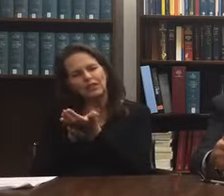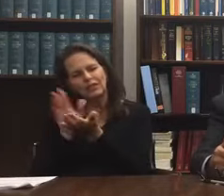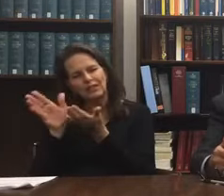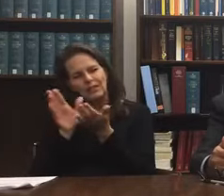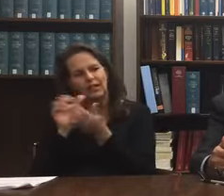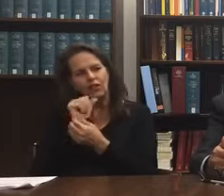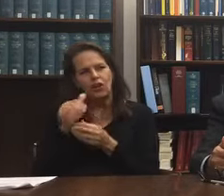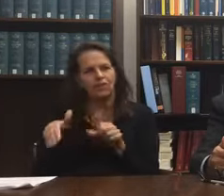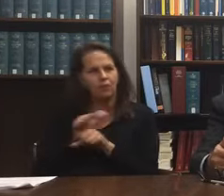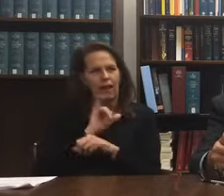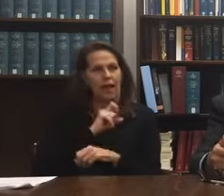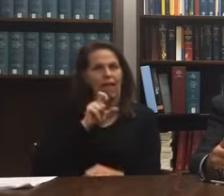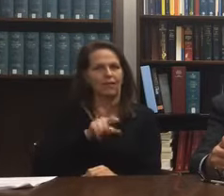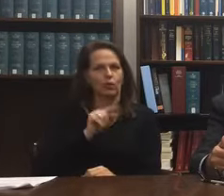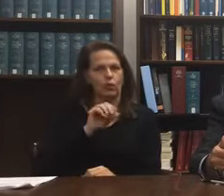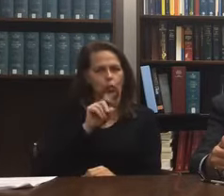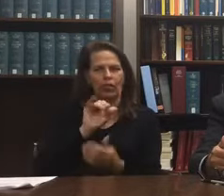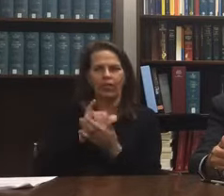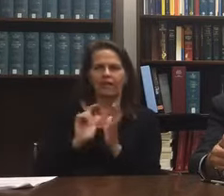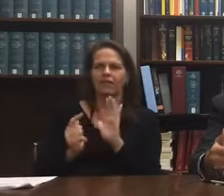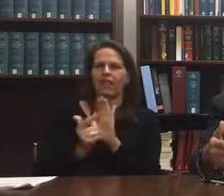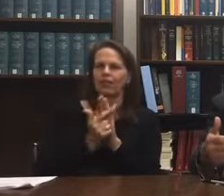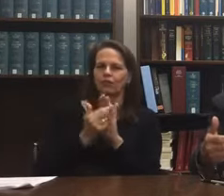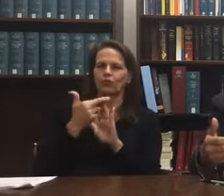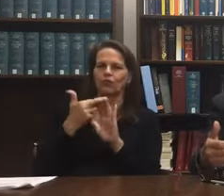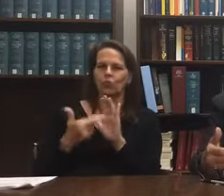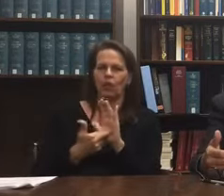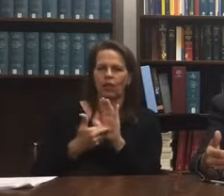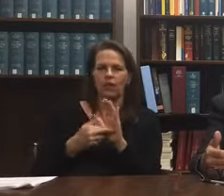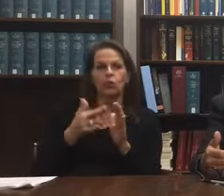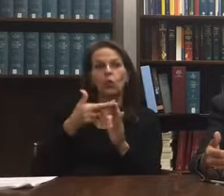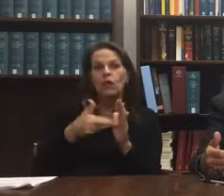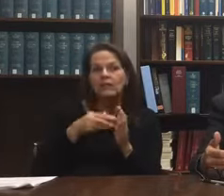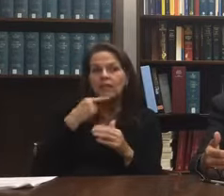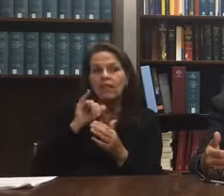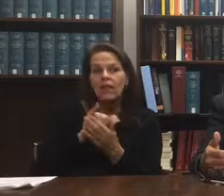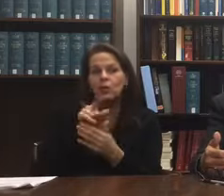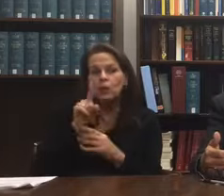having to do them it violates that rule the rules say you can't reduce services